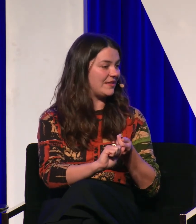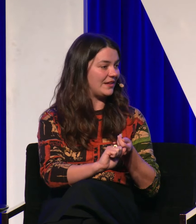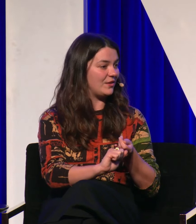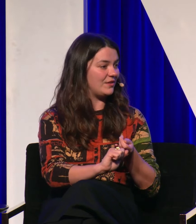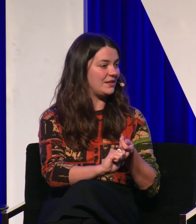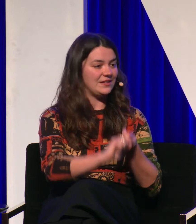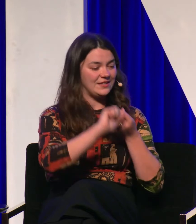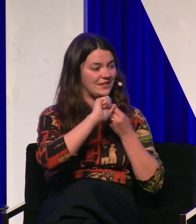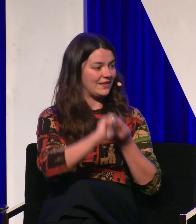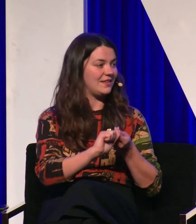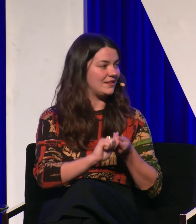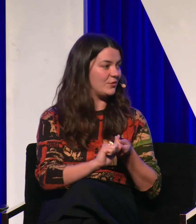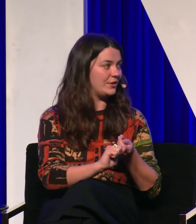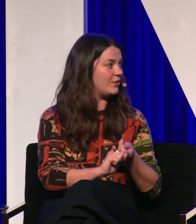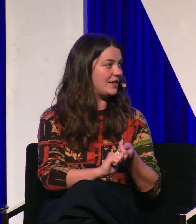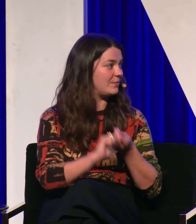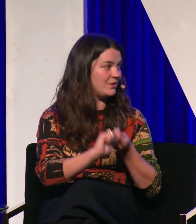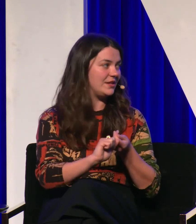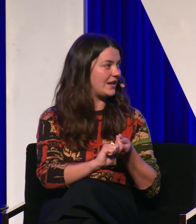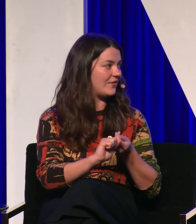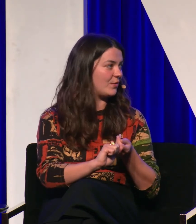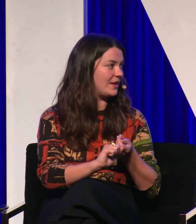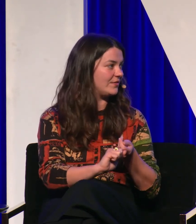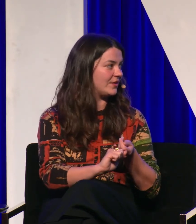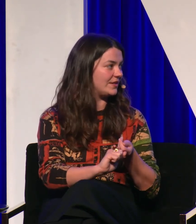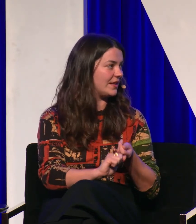So, that yes, this is an audio piece, but you need to have other ways of addressing that.